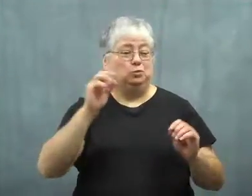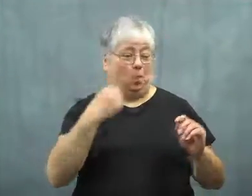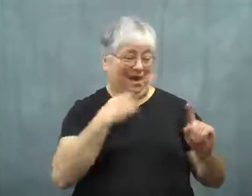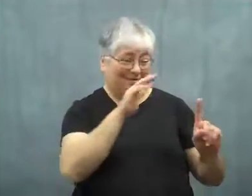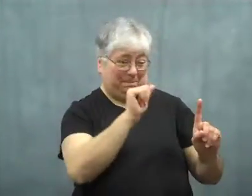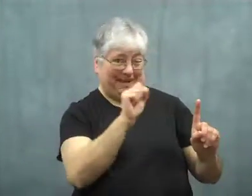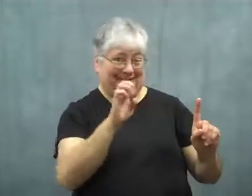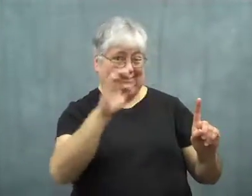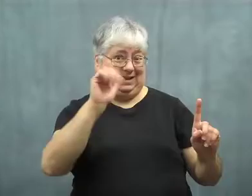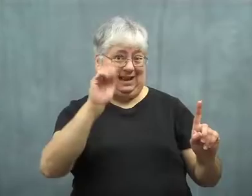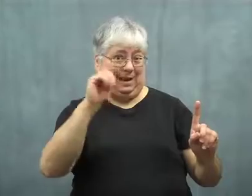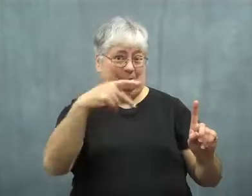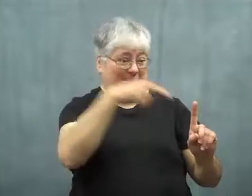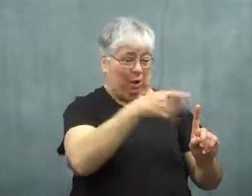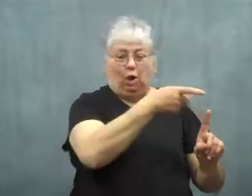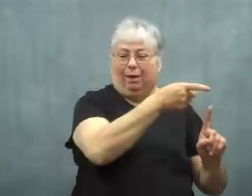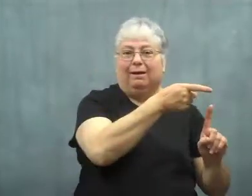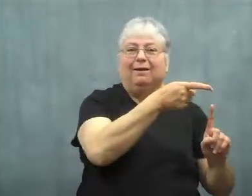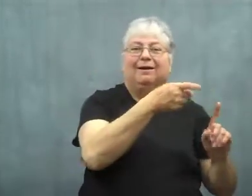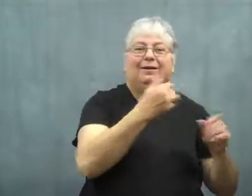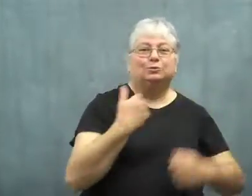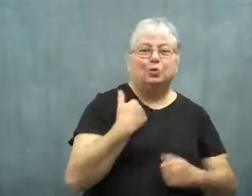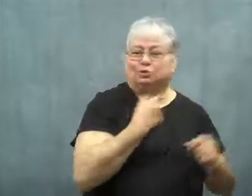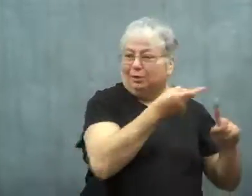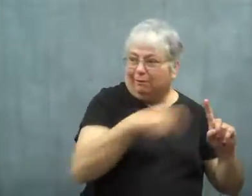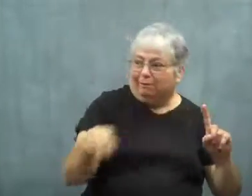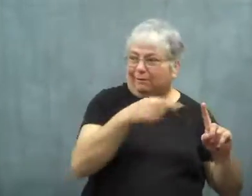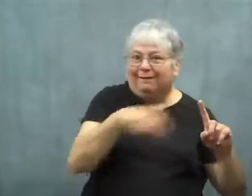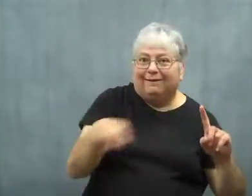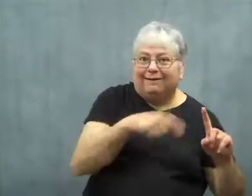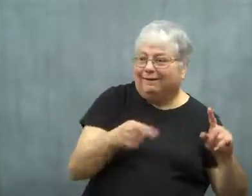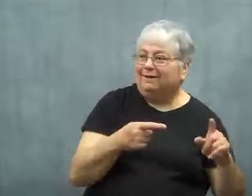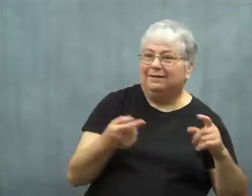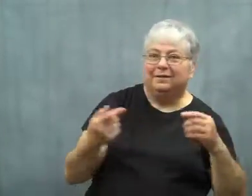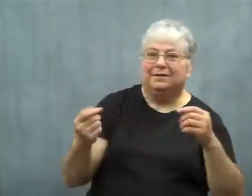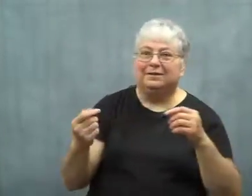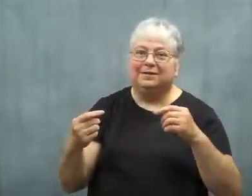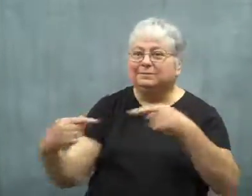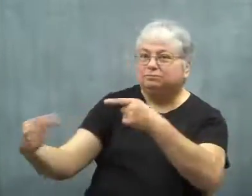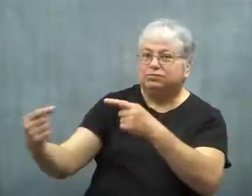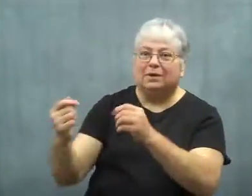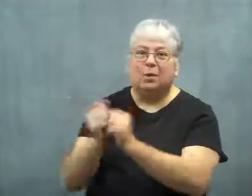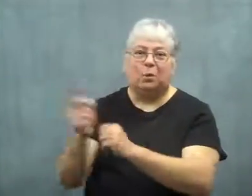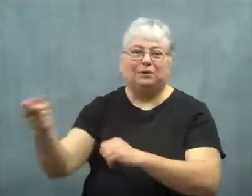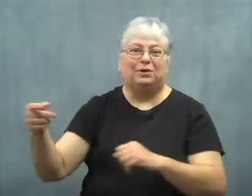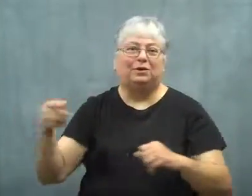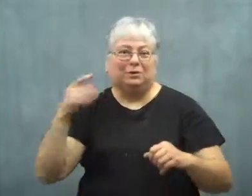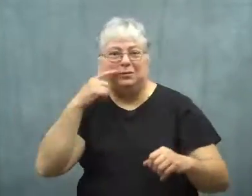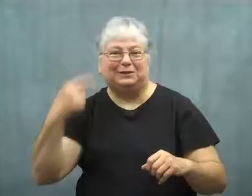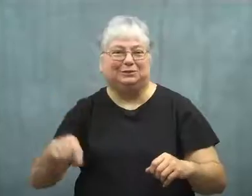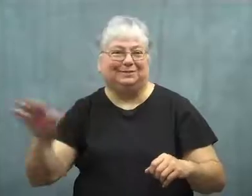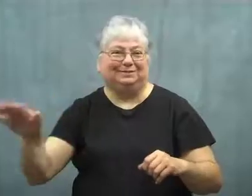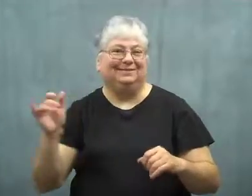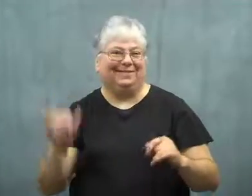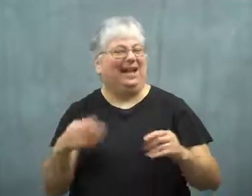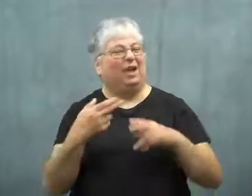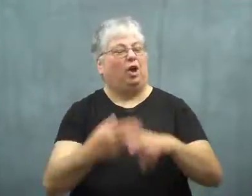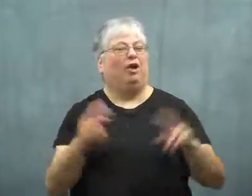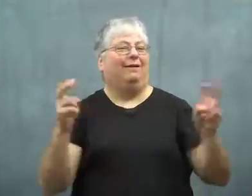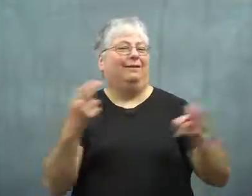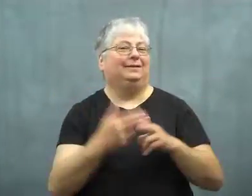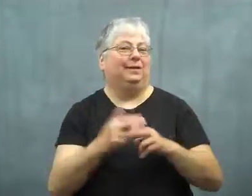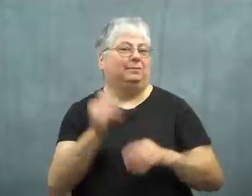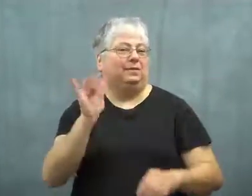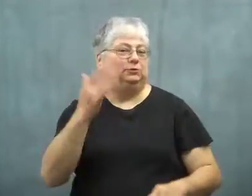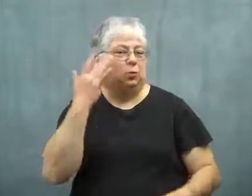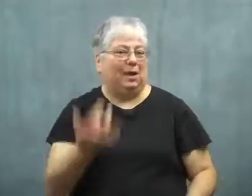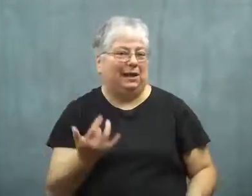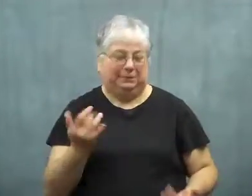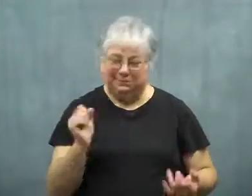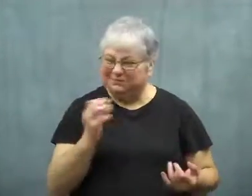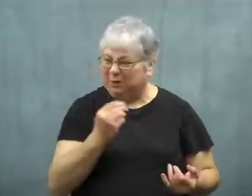Soldiers deployed from base camps in Pakistan to engage the Russians.